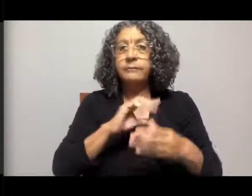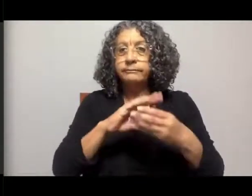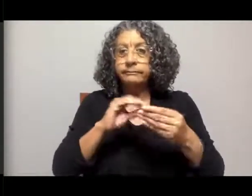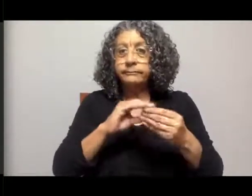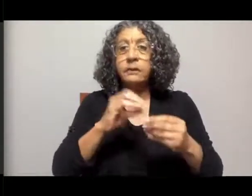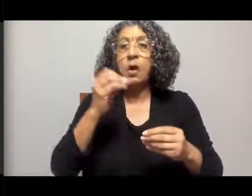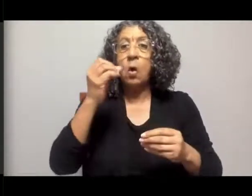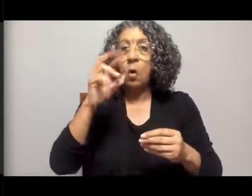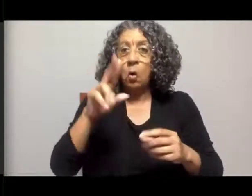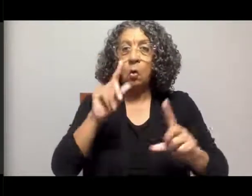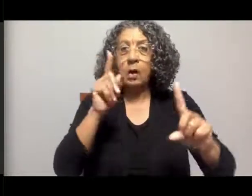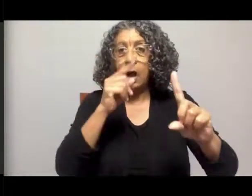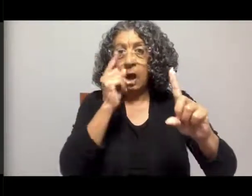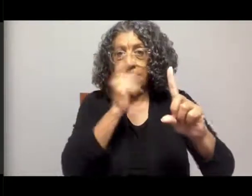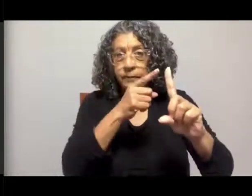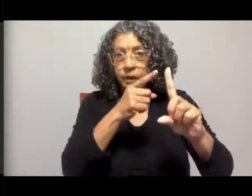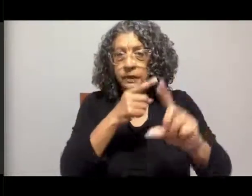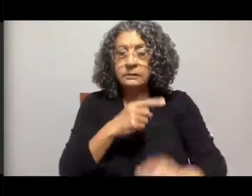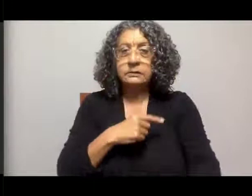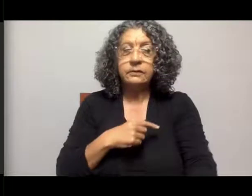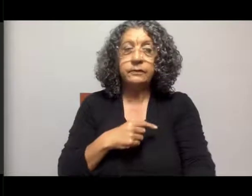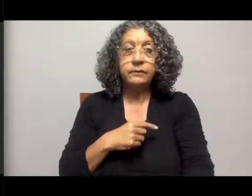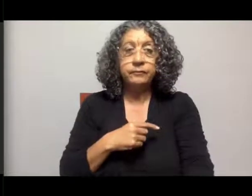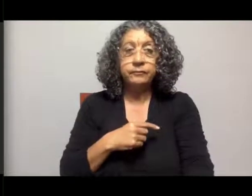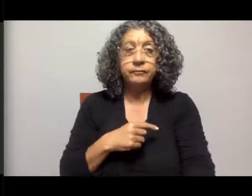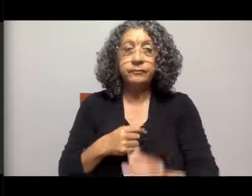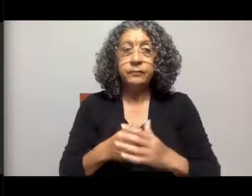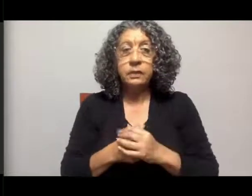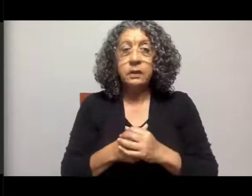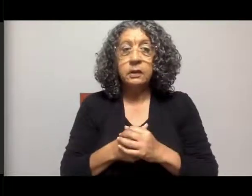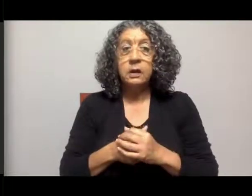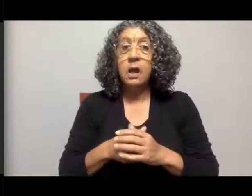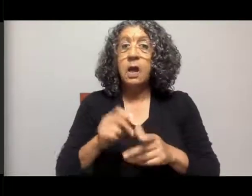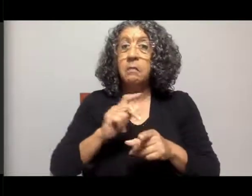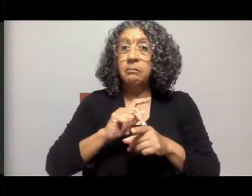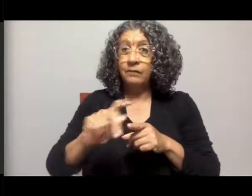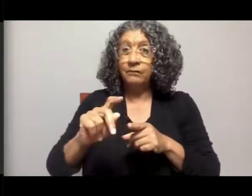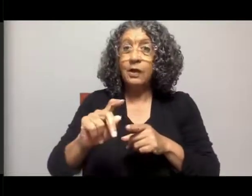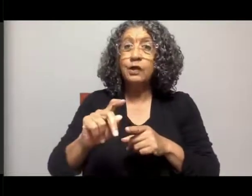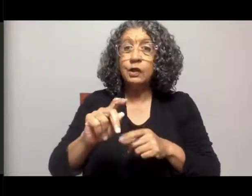you'll have qualifications of summaries or the objective,